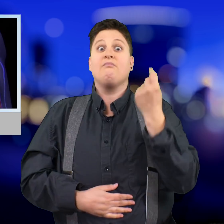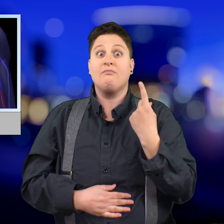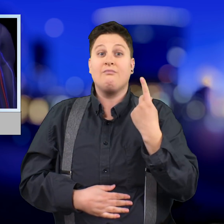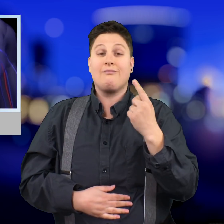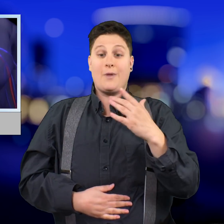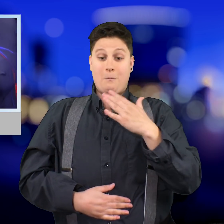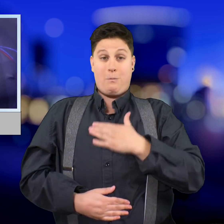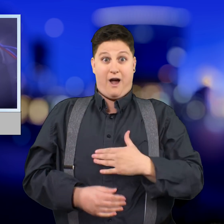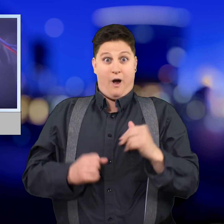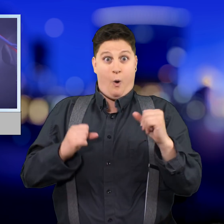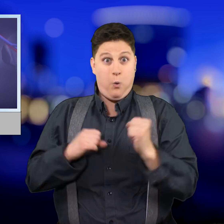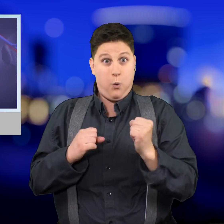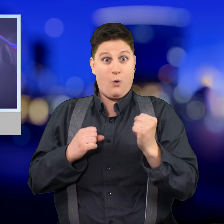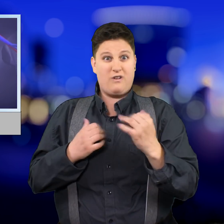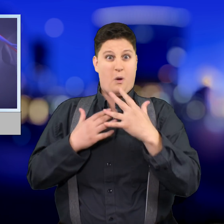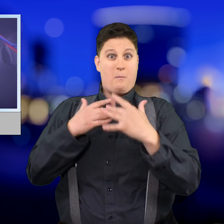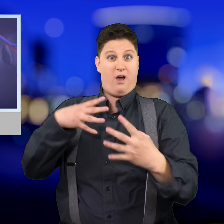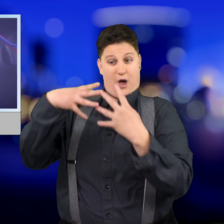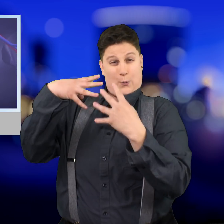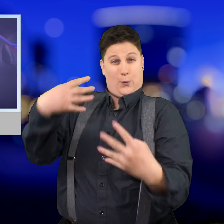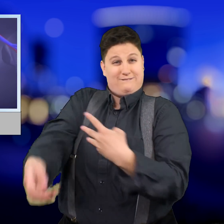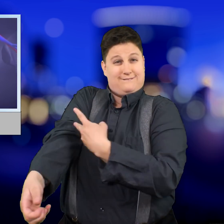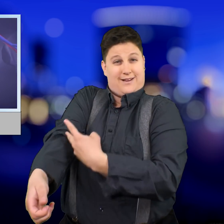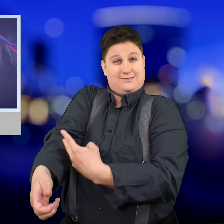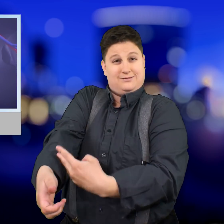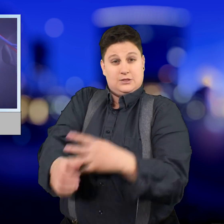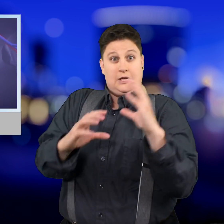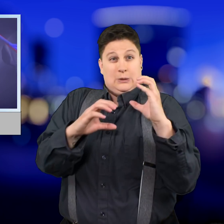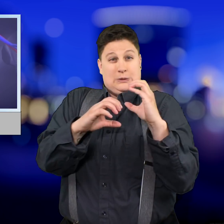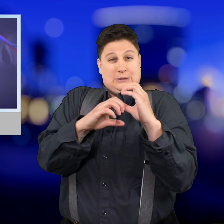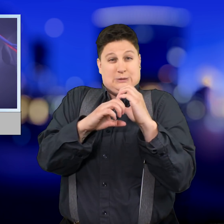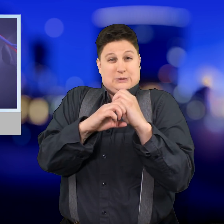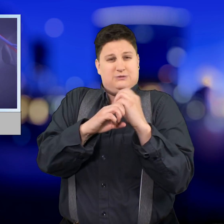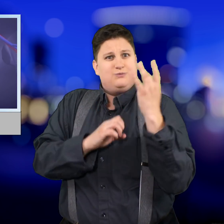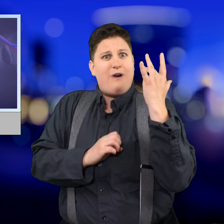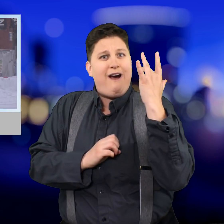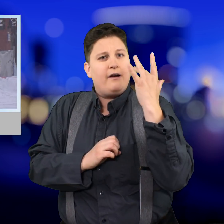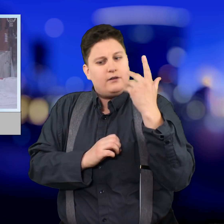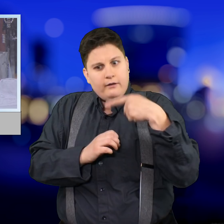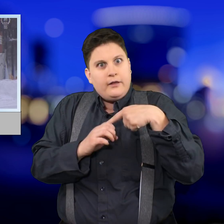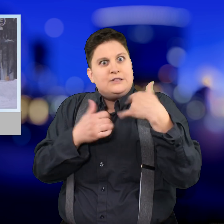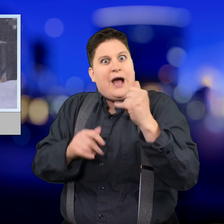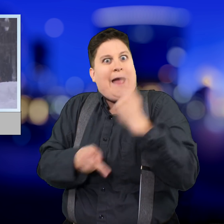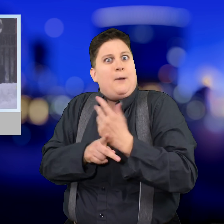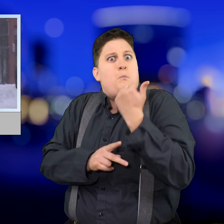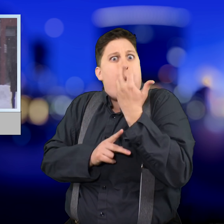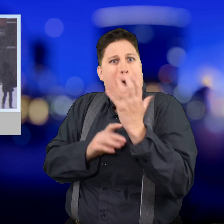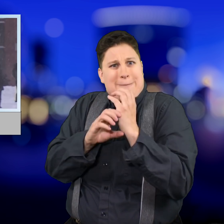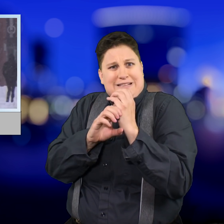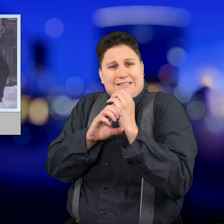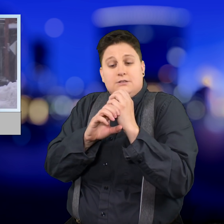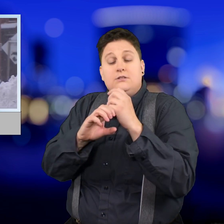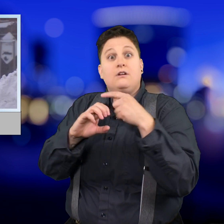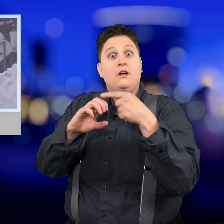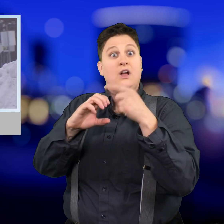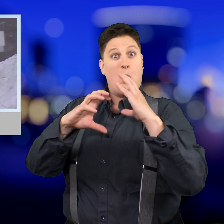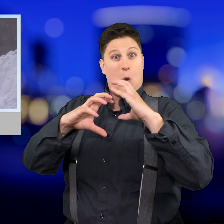But when it's cold, blood vessels in all different parts of the body constrict to try to preserve heat.